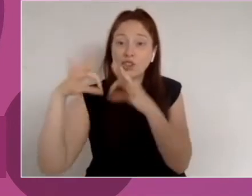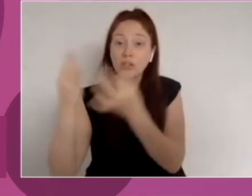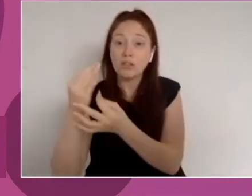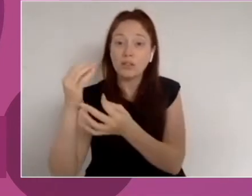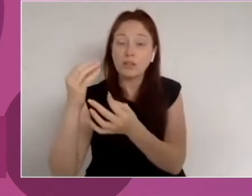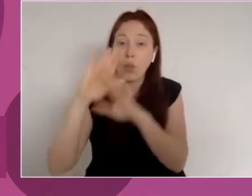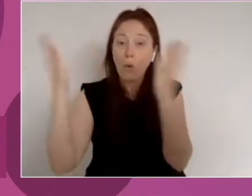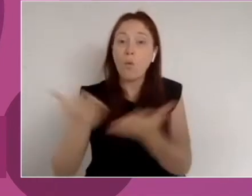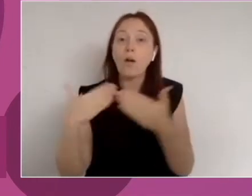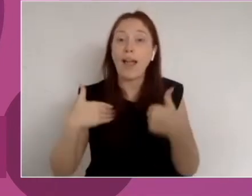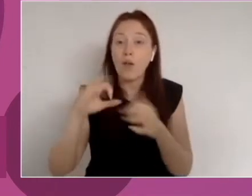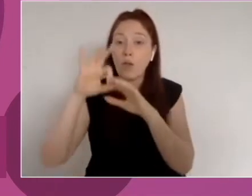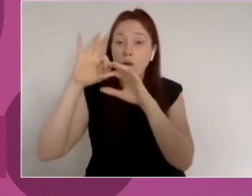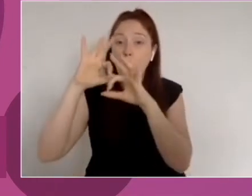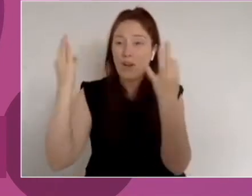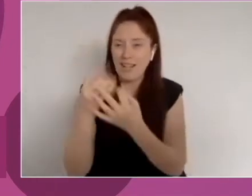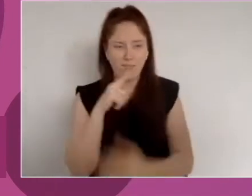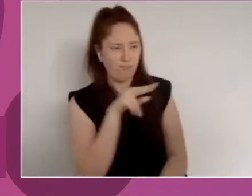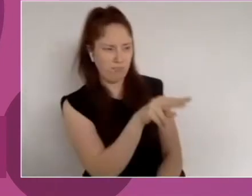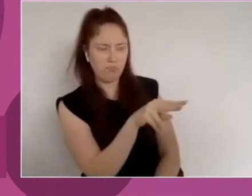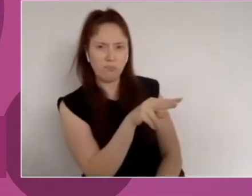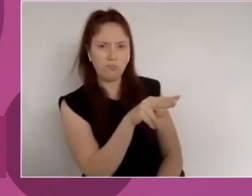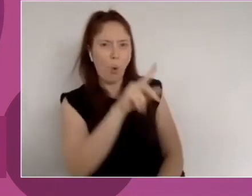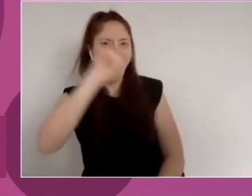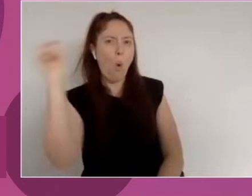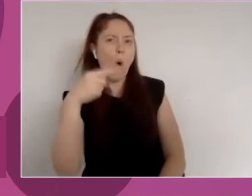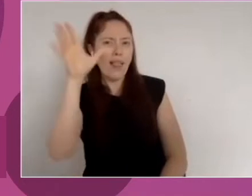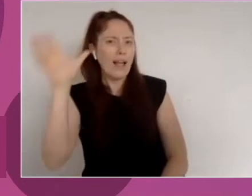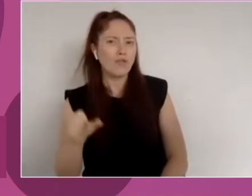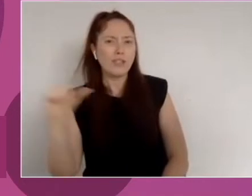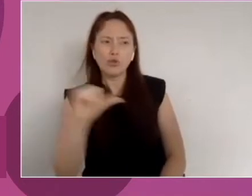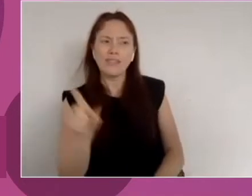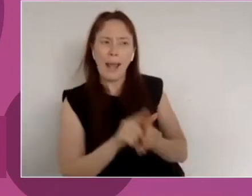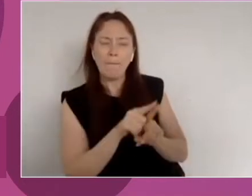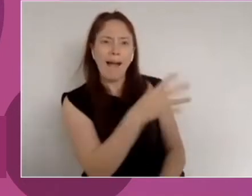health recovery plan to the pandemic. So that was a positive that we had. But as I say, we've